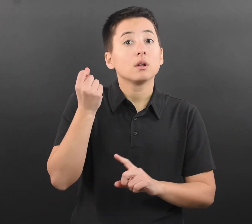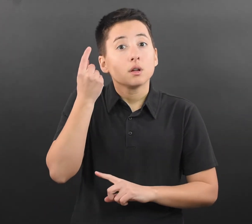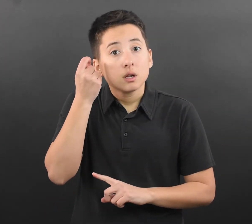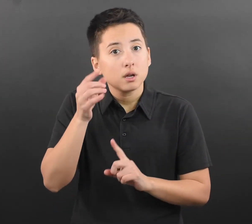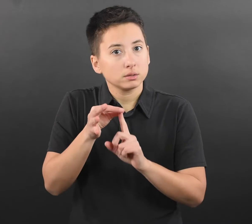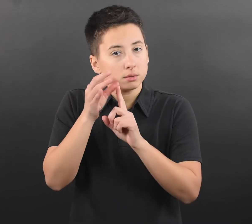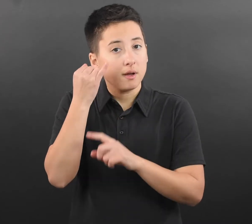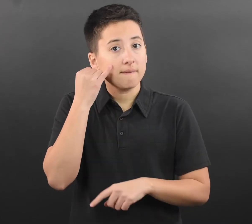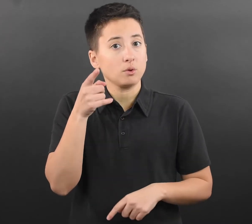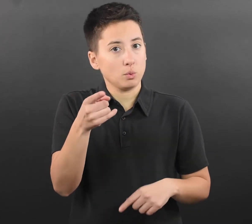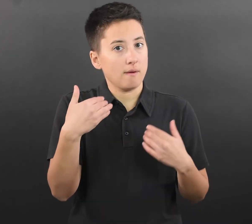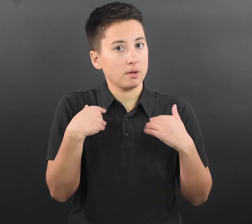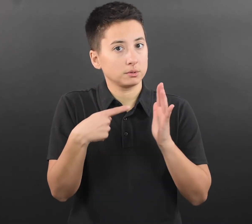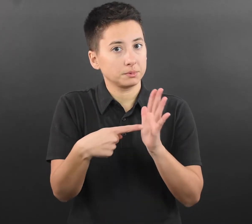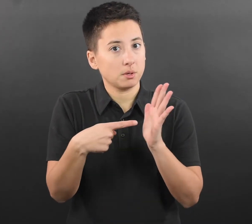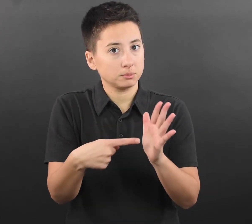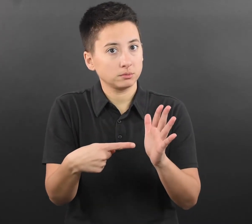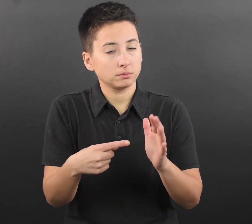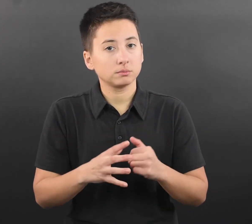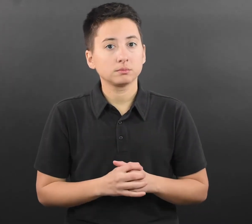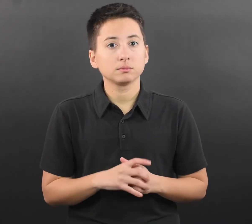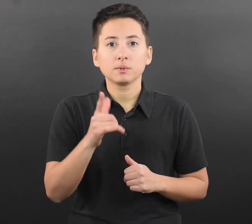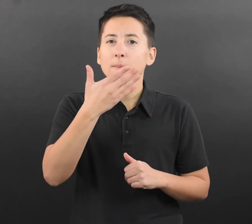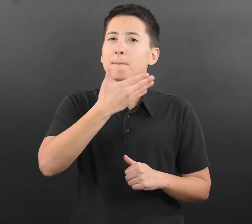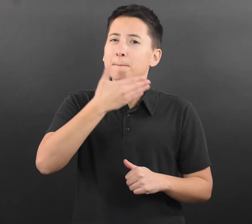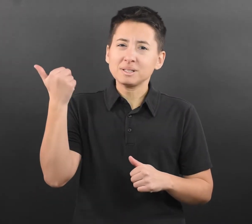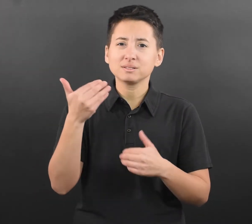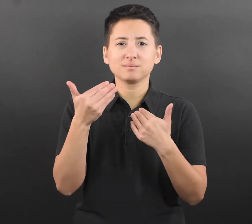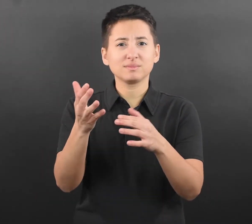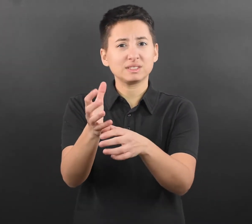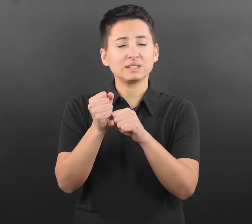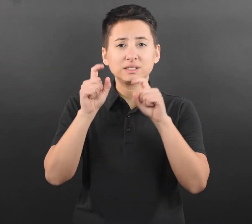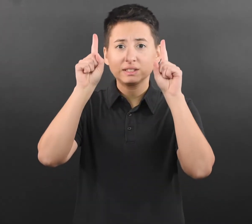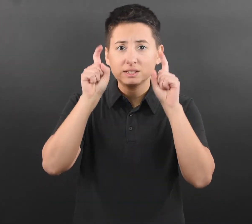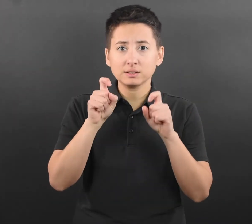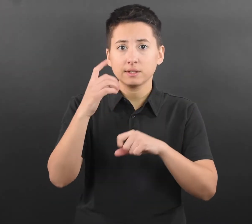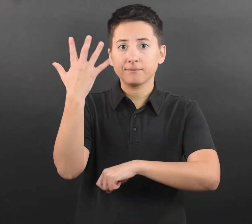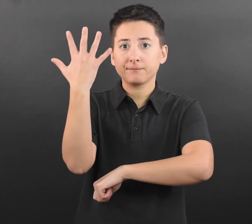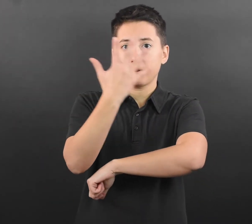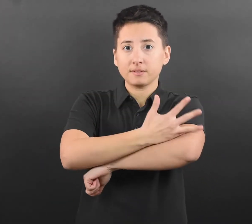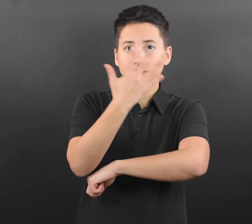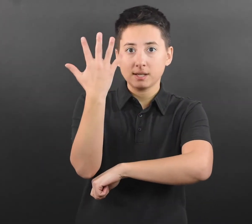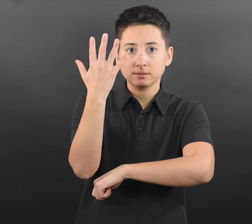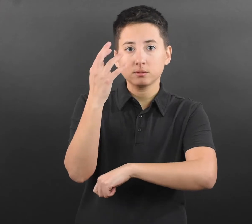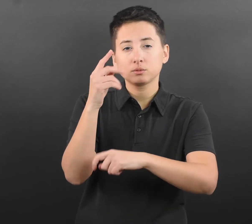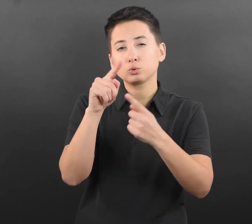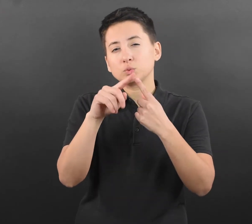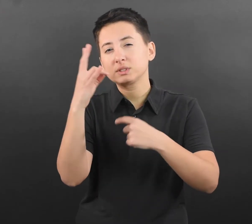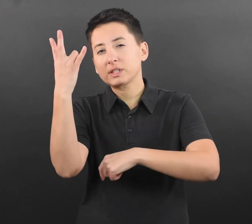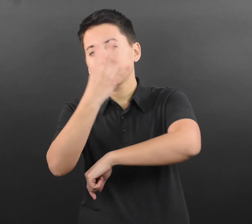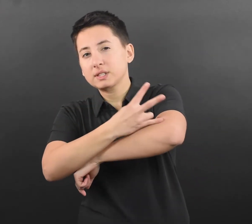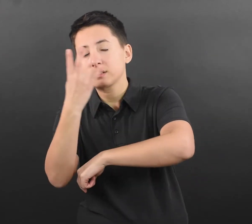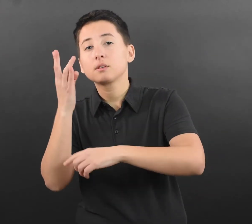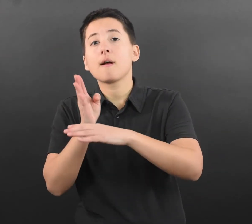It’s best to get tested 5-7 days after exposure, even if you don’t have symptoms.